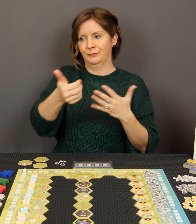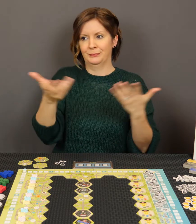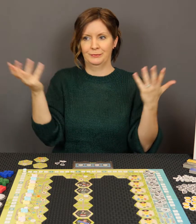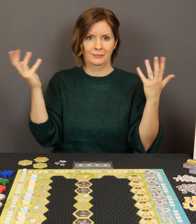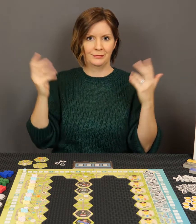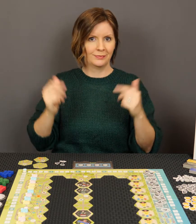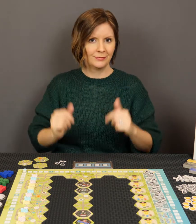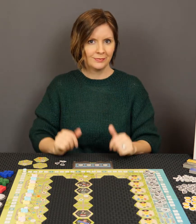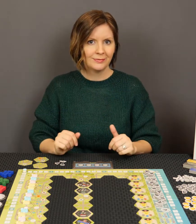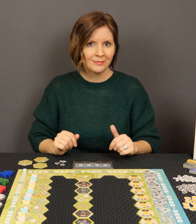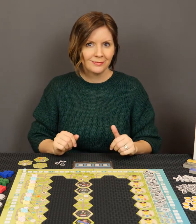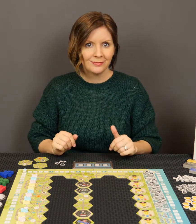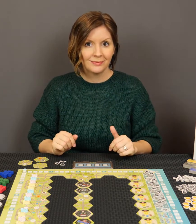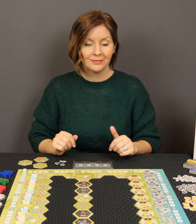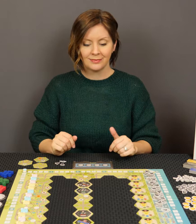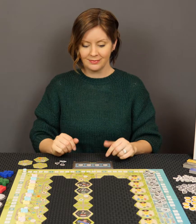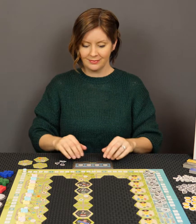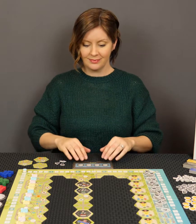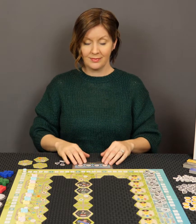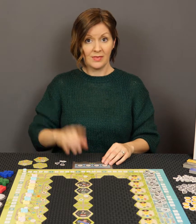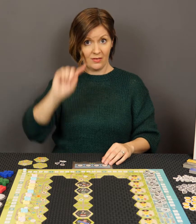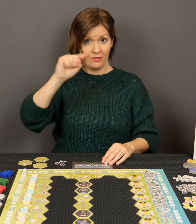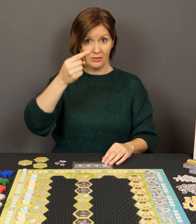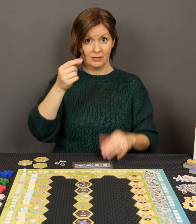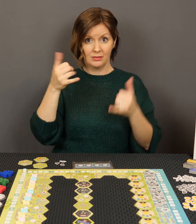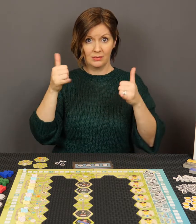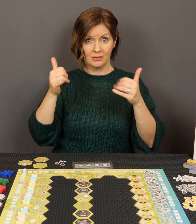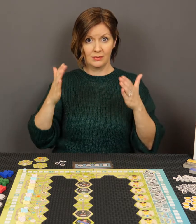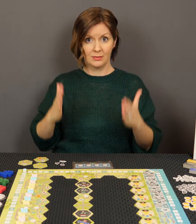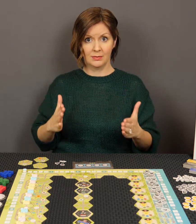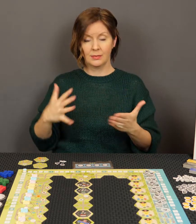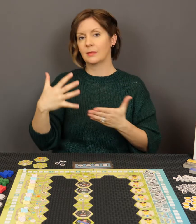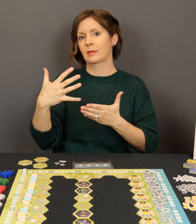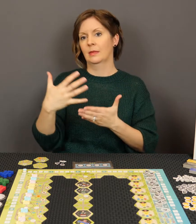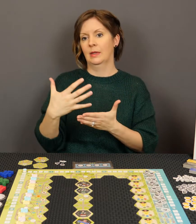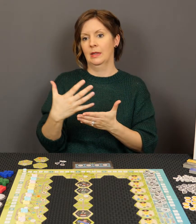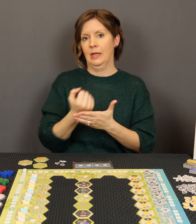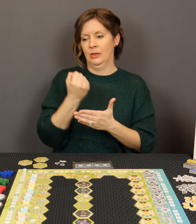The starting player you can figure out yourself.